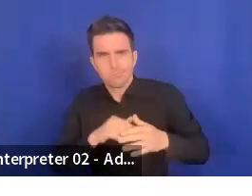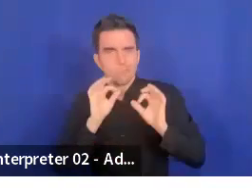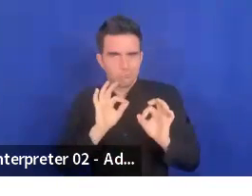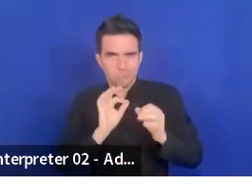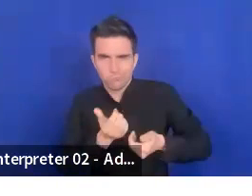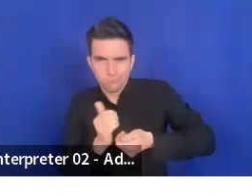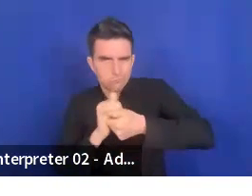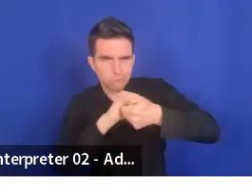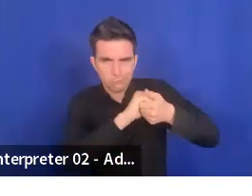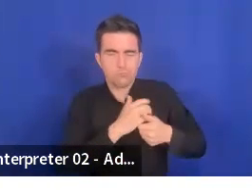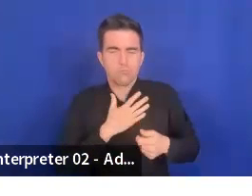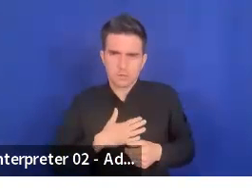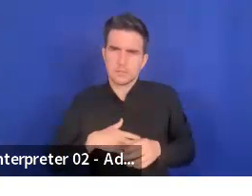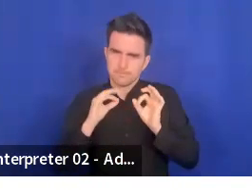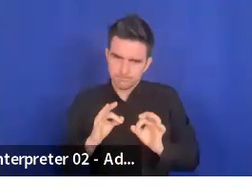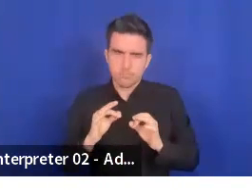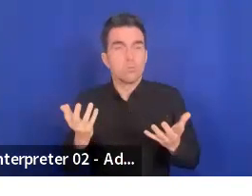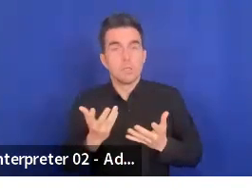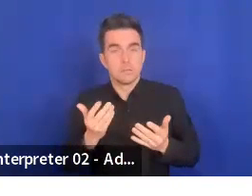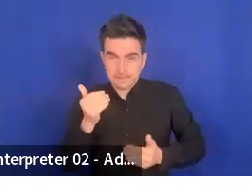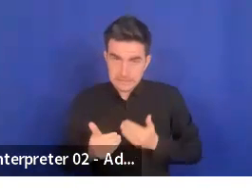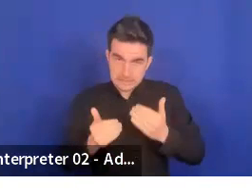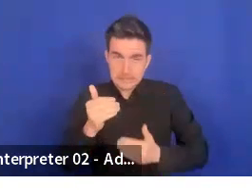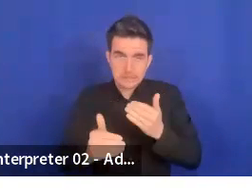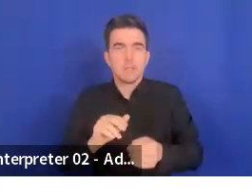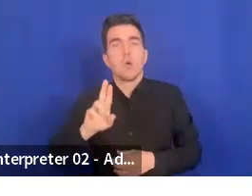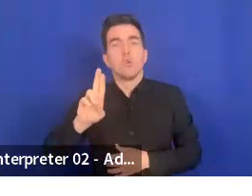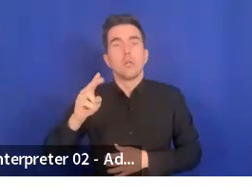designing programs, implementing them, monitoring them, and evaluating them.